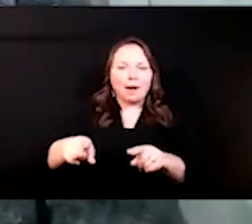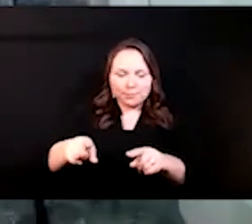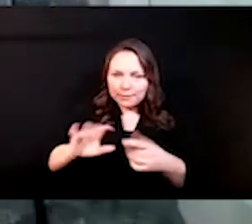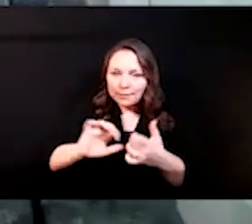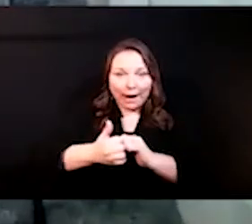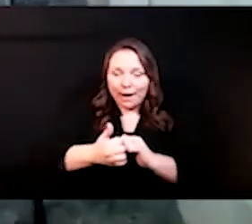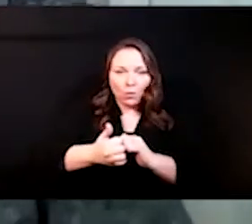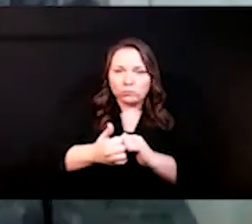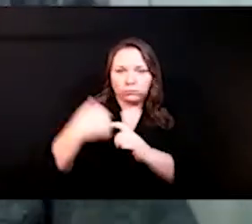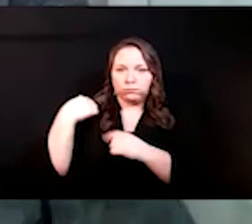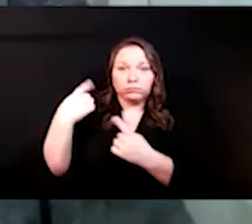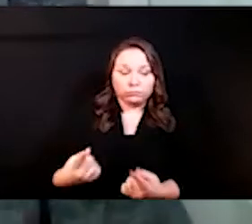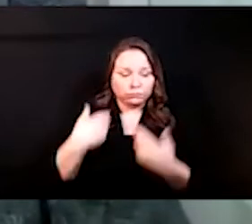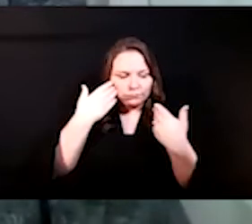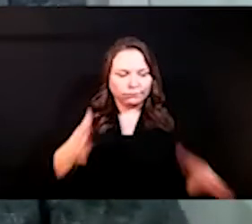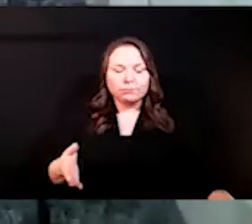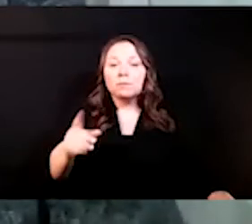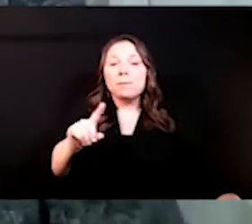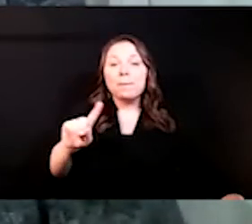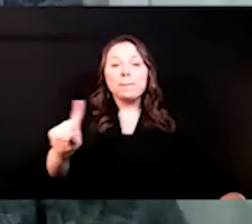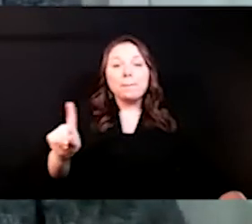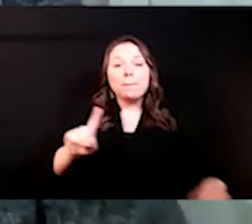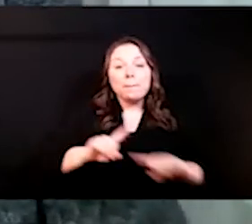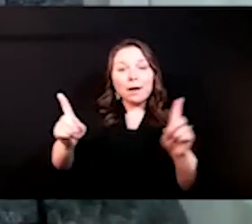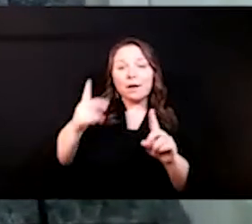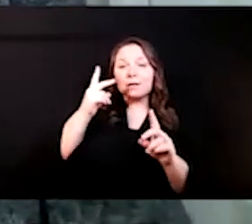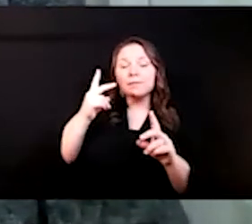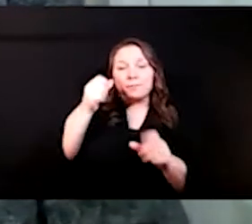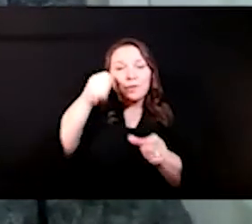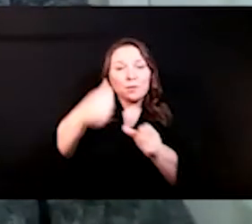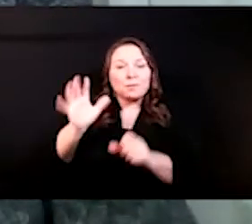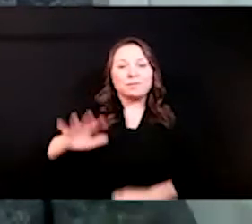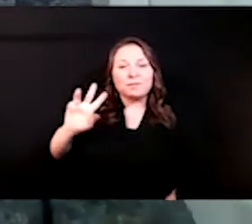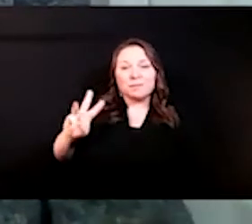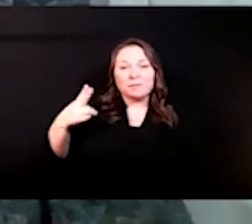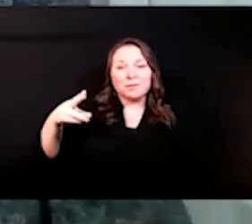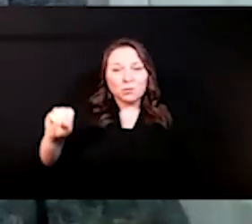IMAGINED, YOU KNOW, THIS TO BE ON THE ORD EF OF MAGNITUDE THAT'S IT BEEN. I REMEMBER BACK TO WHEN THE WHO DECLARED